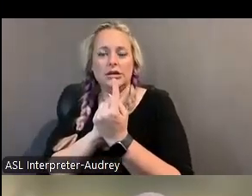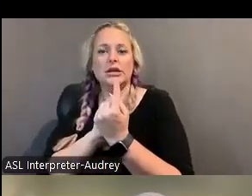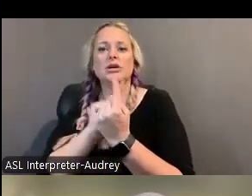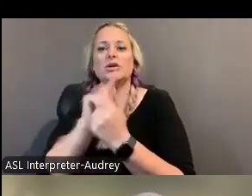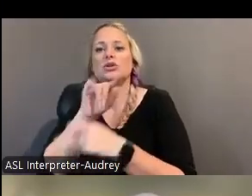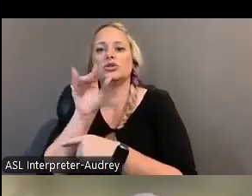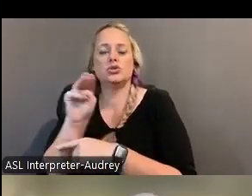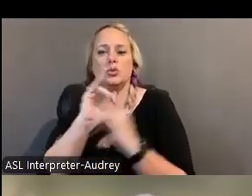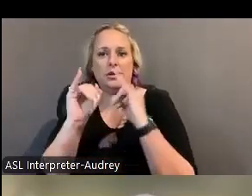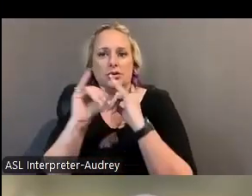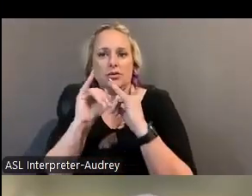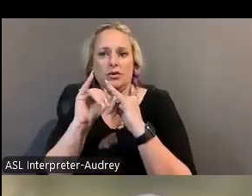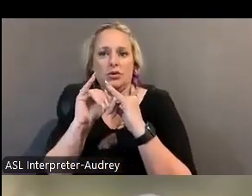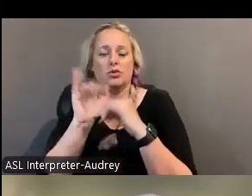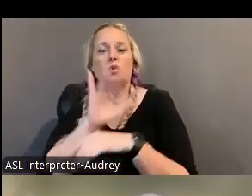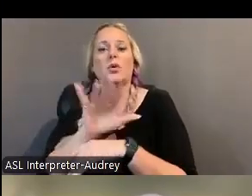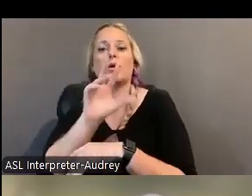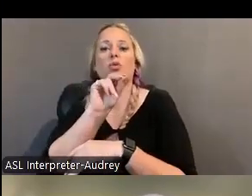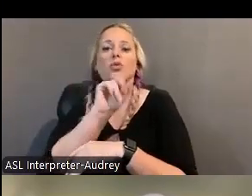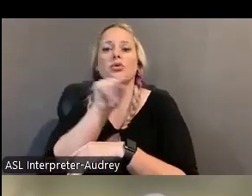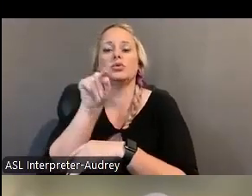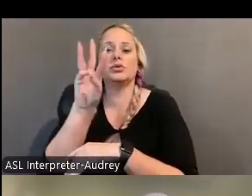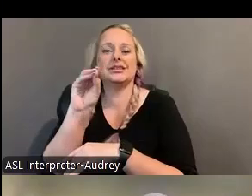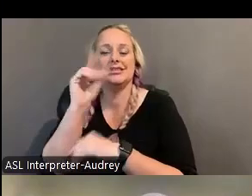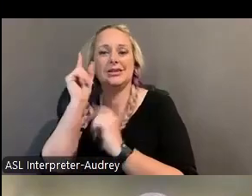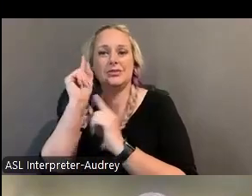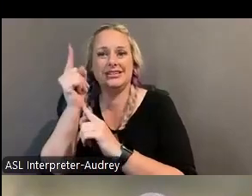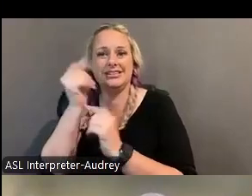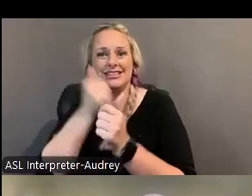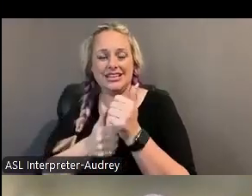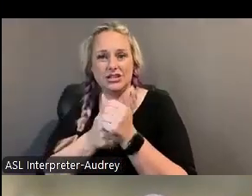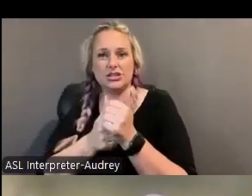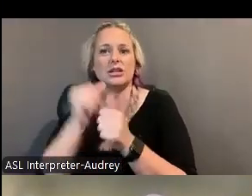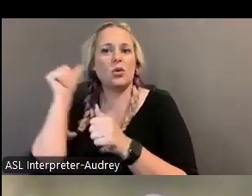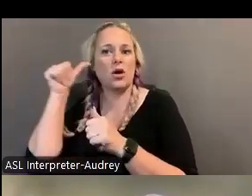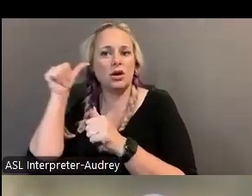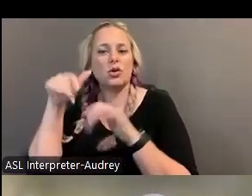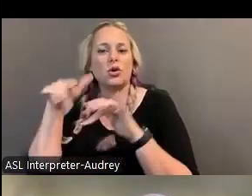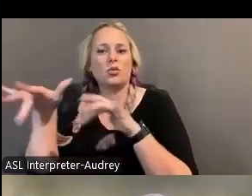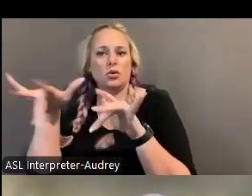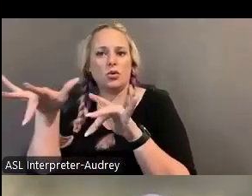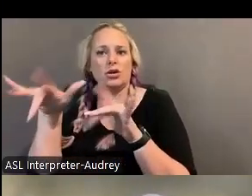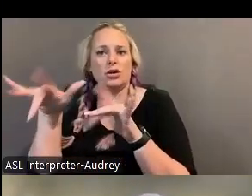each. They were audio recorded and transcribed in order AI, and we made sure to get the consent of